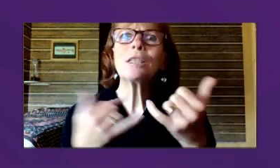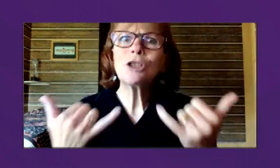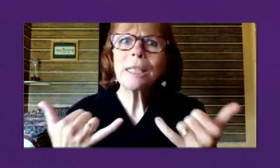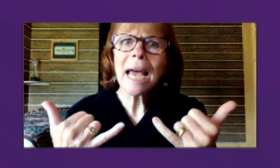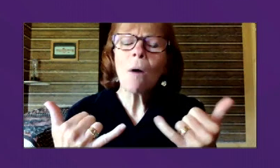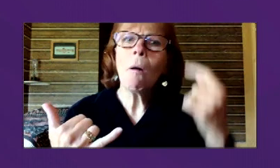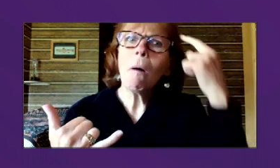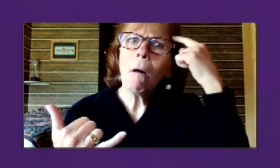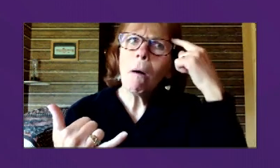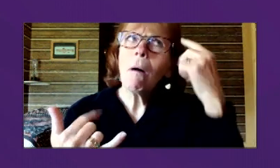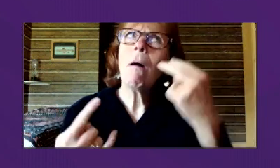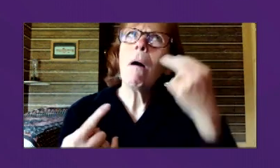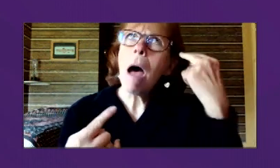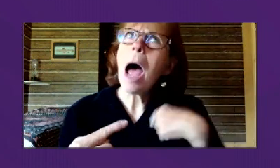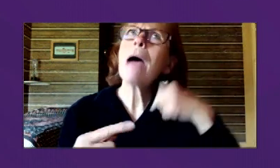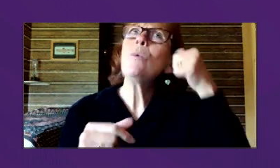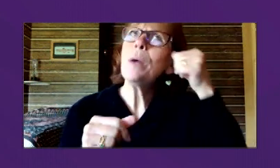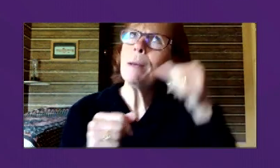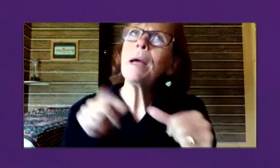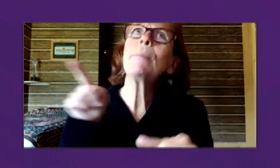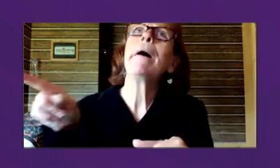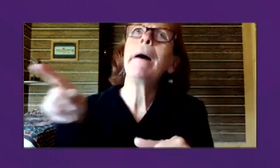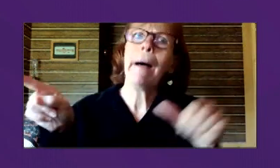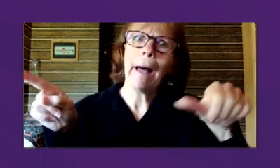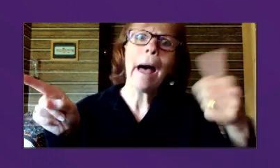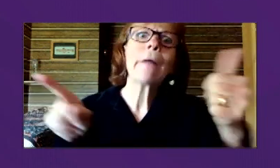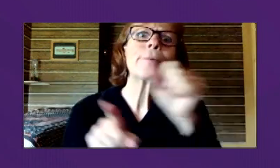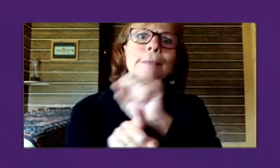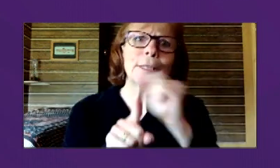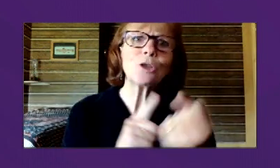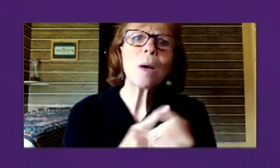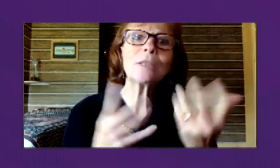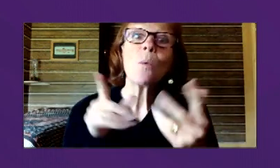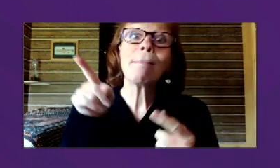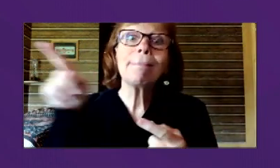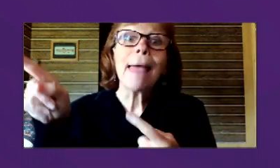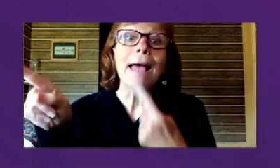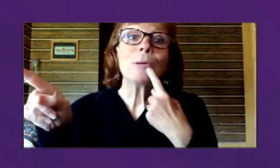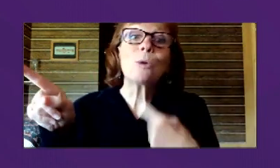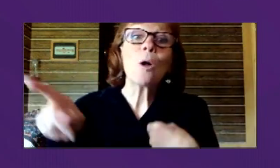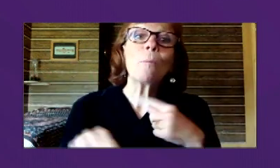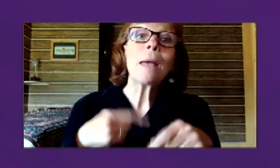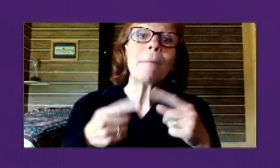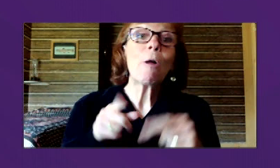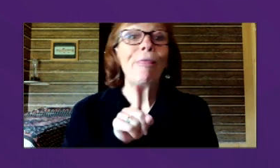recalling what others have told us about such situations, putting aside our own thoughts and